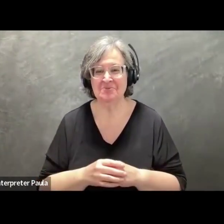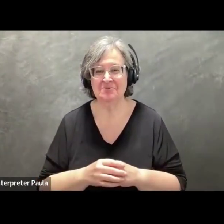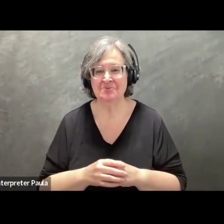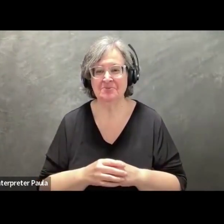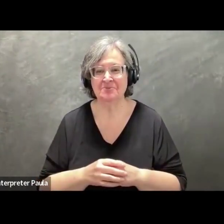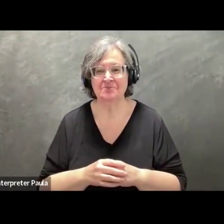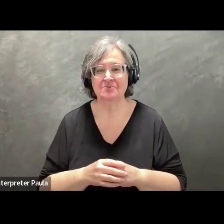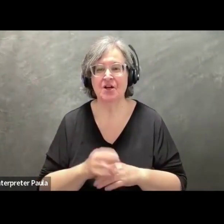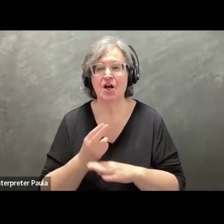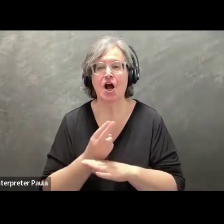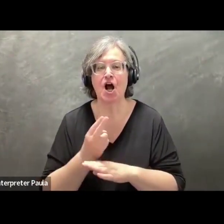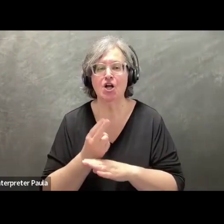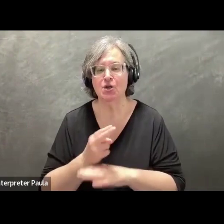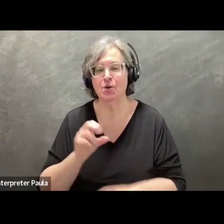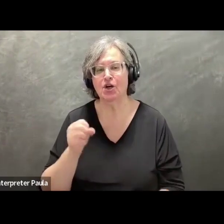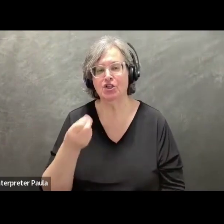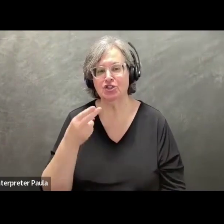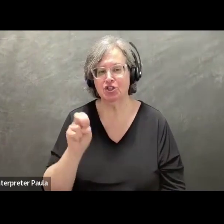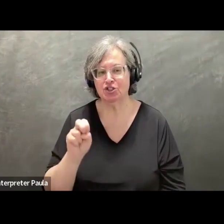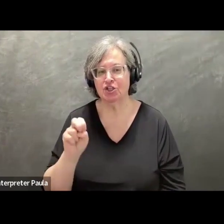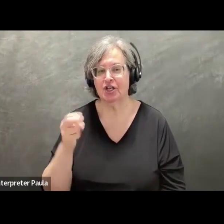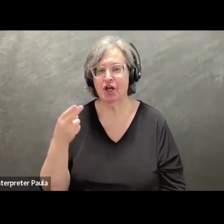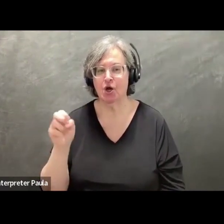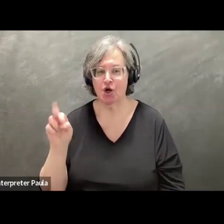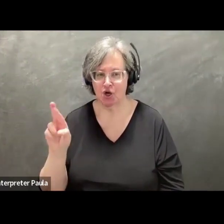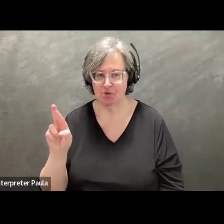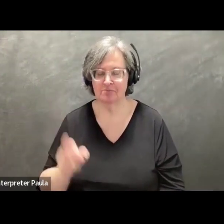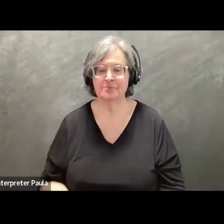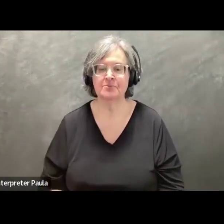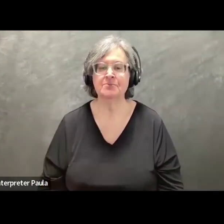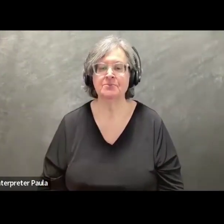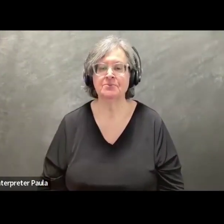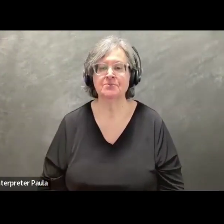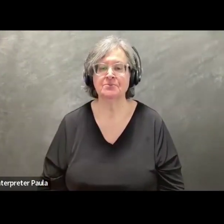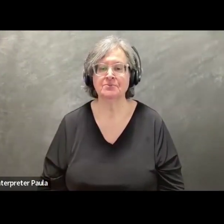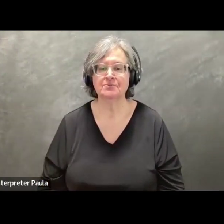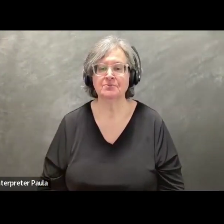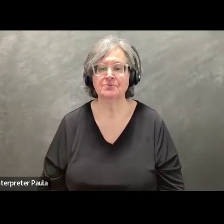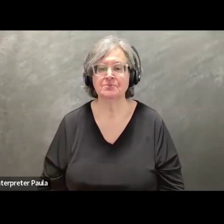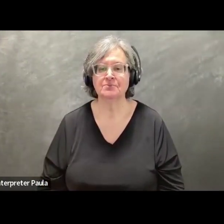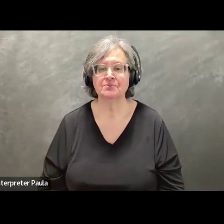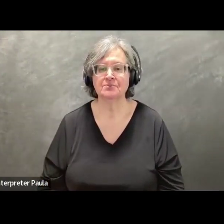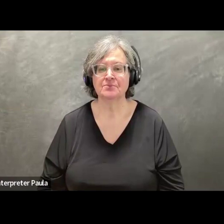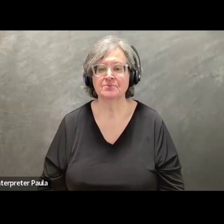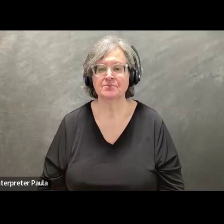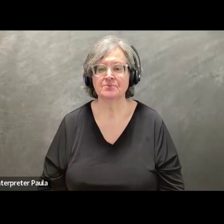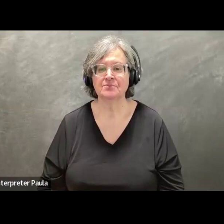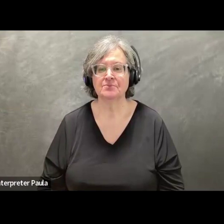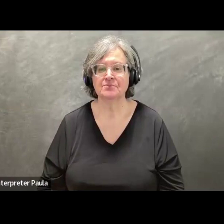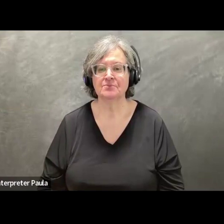the pronouns she and her. I also have both personal and